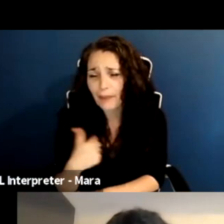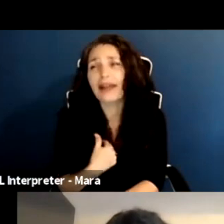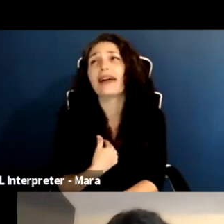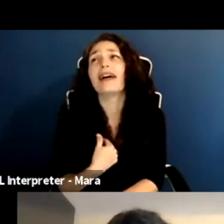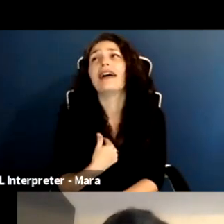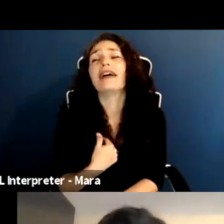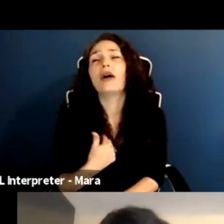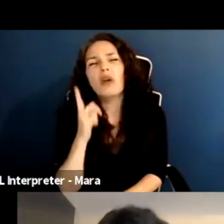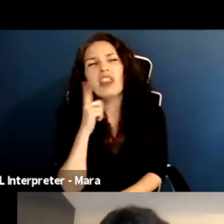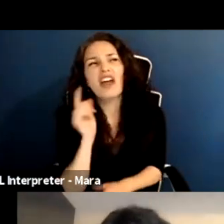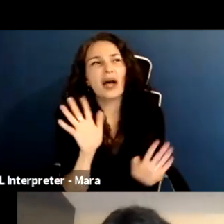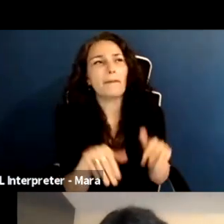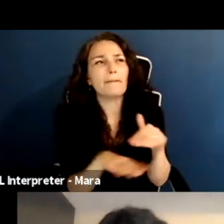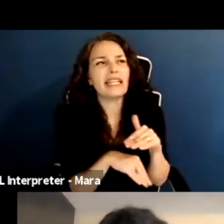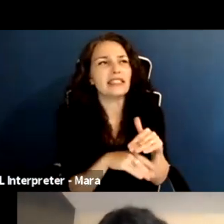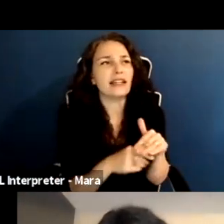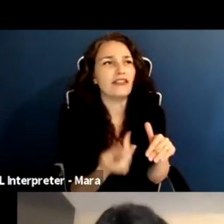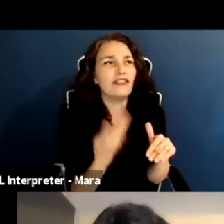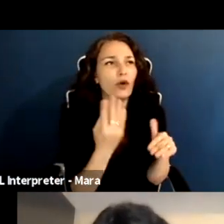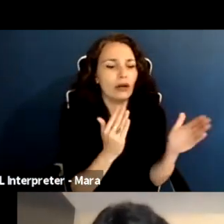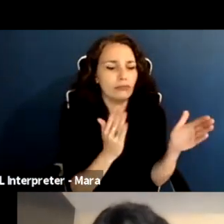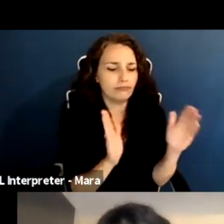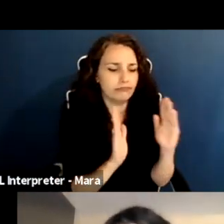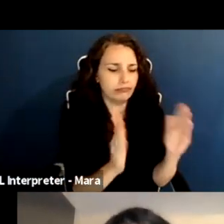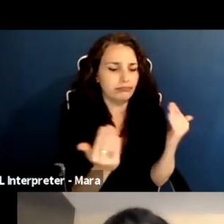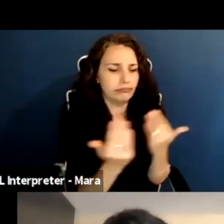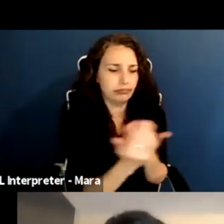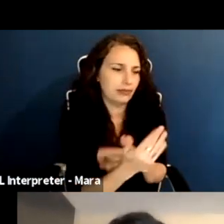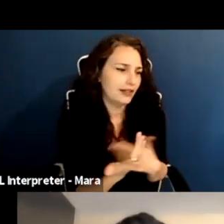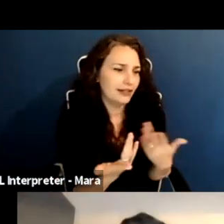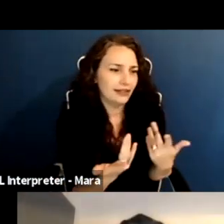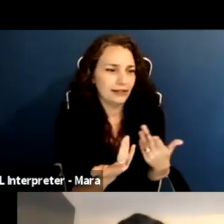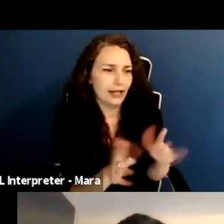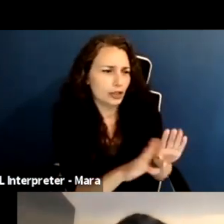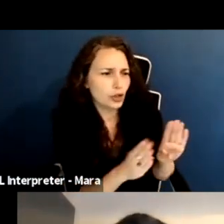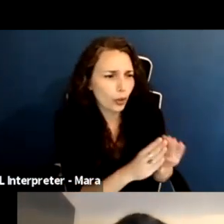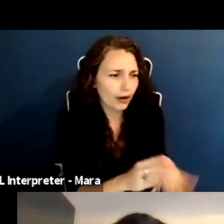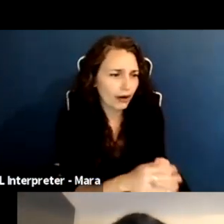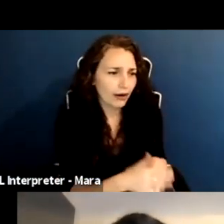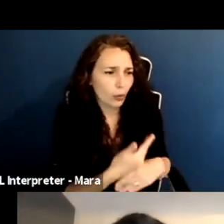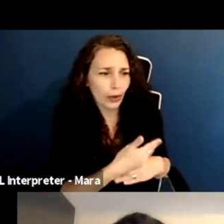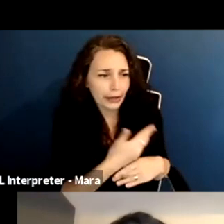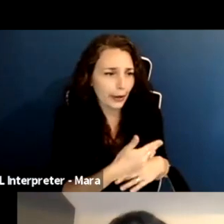a window, a door, maybe a porch. Like we didn't think that we would have